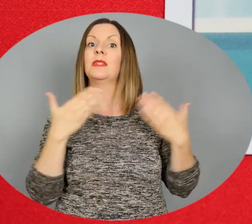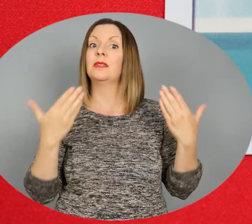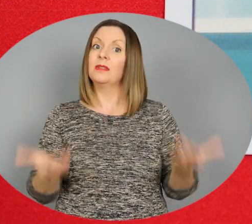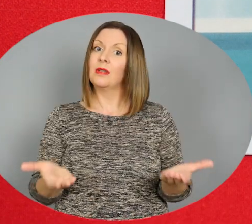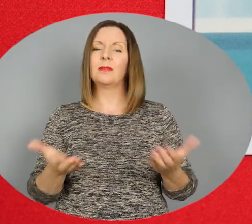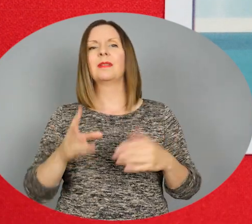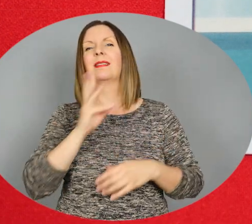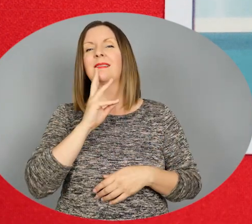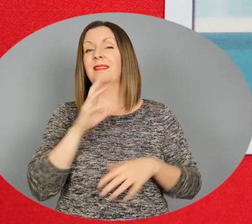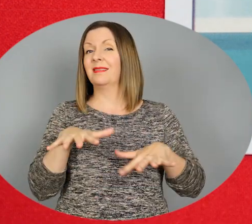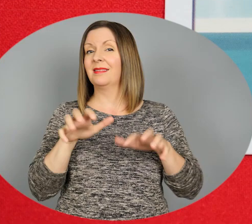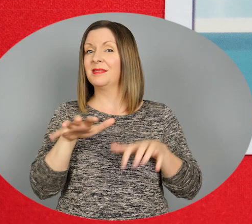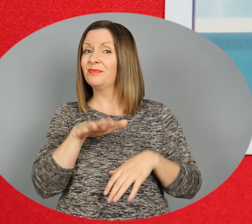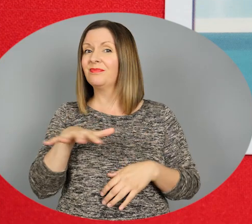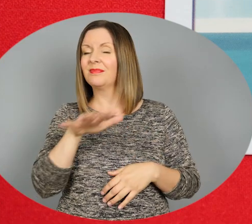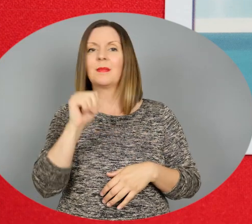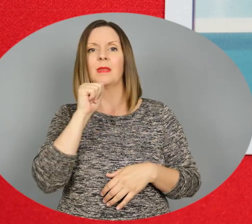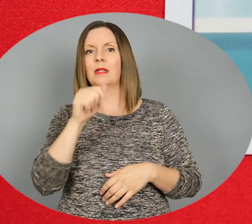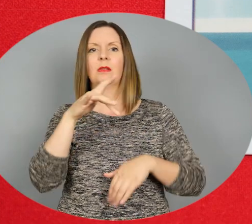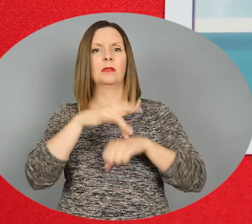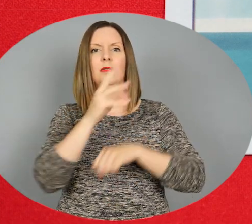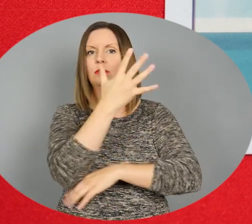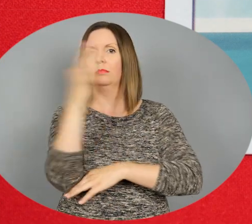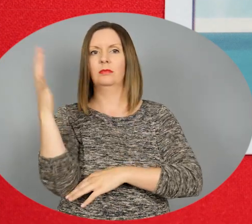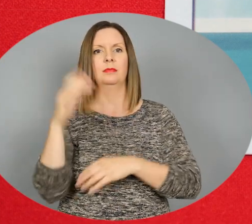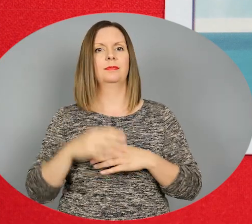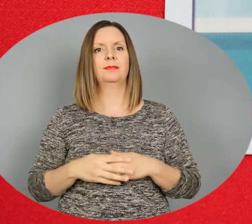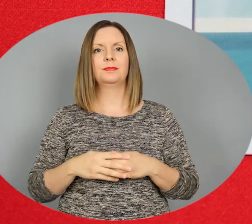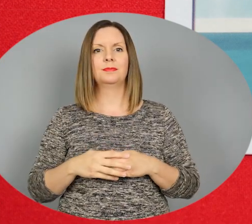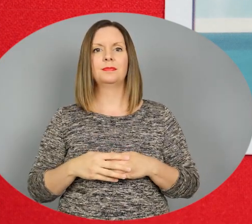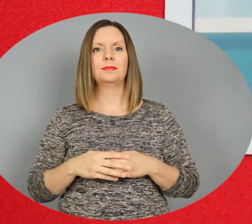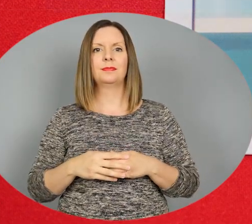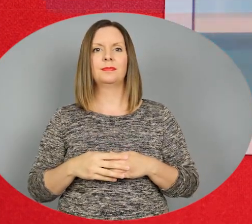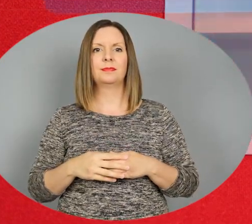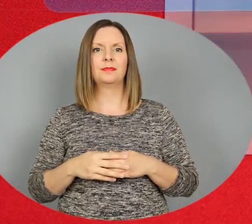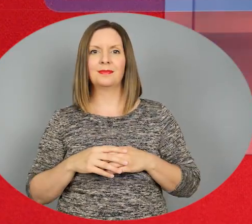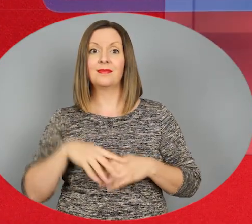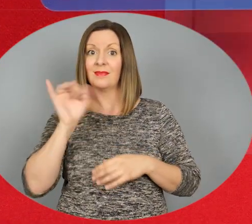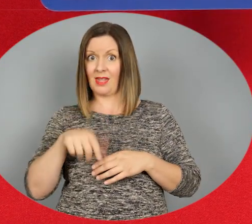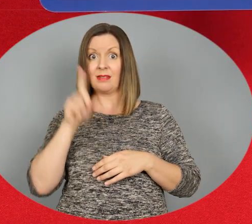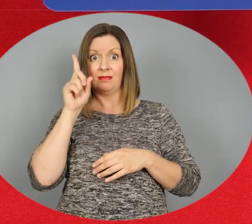landscape. So the largest glacier region that does not touch forest. Finally, this type